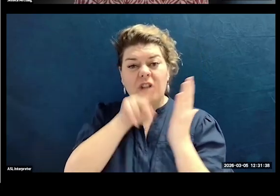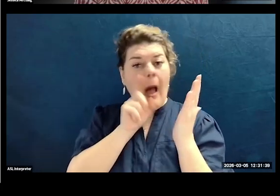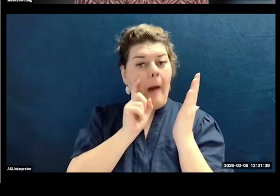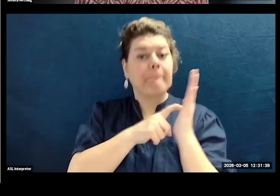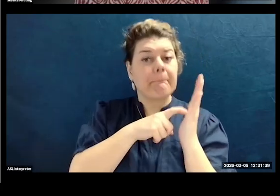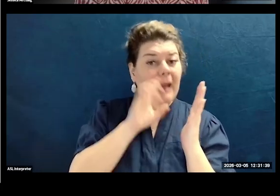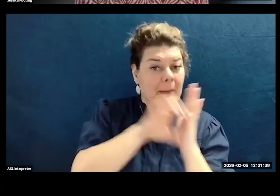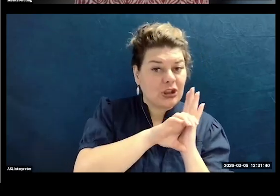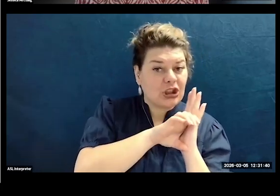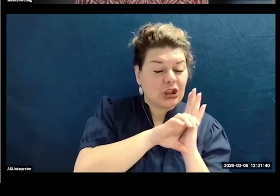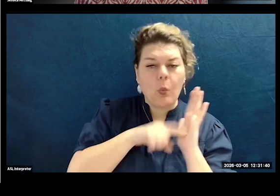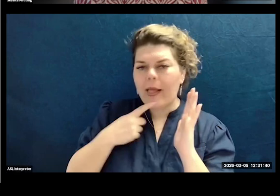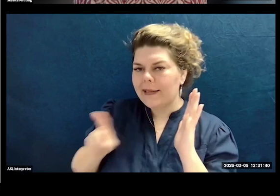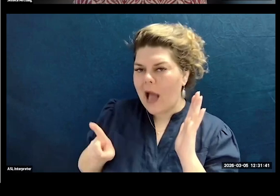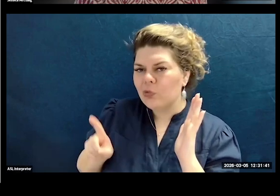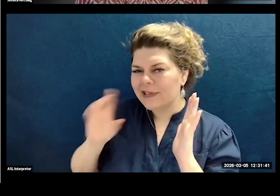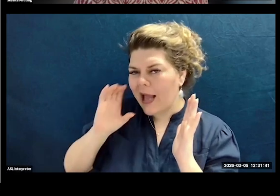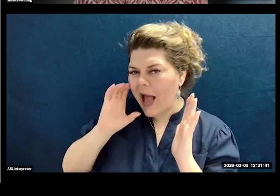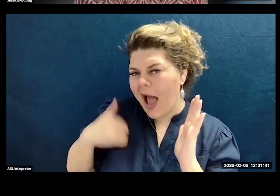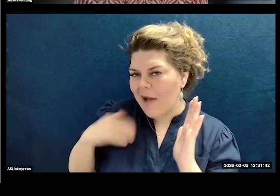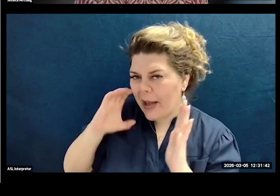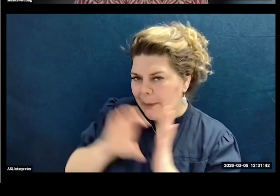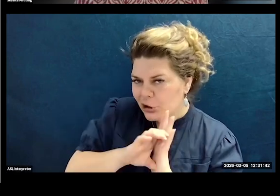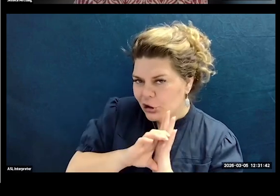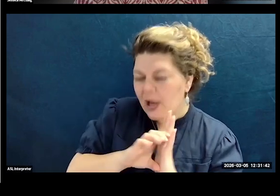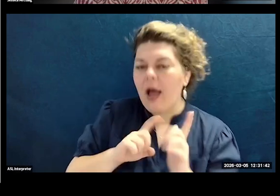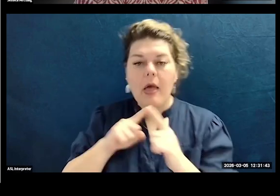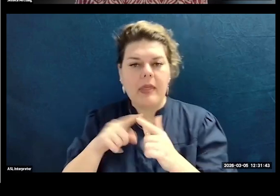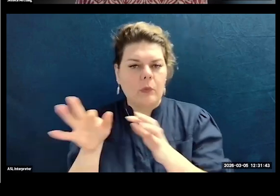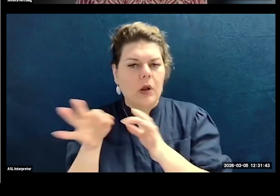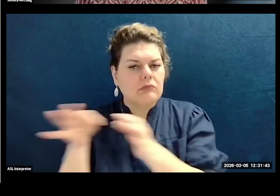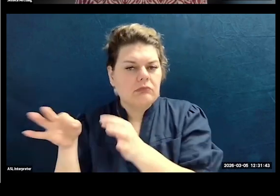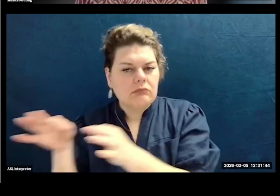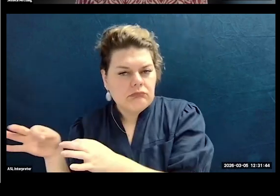that it has detected an image, and then announce the alt text description. So, that's already there.